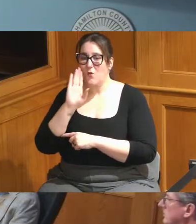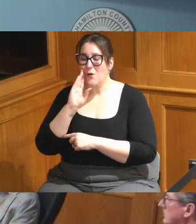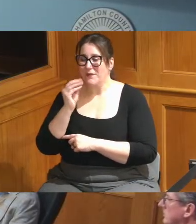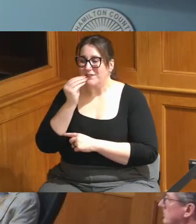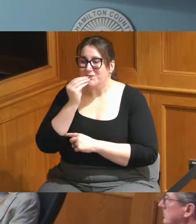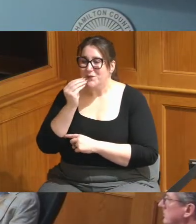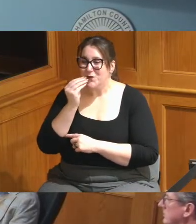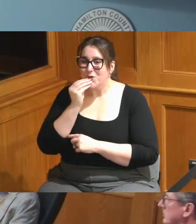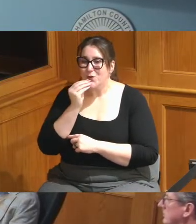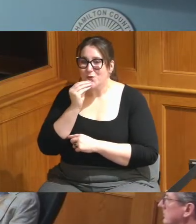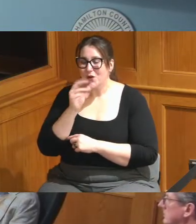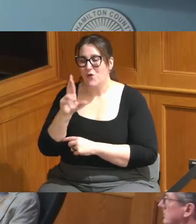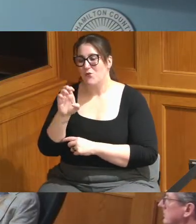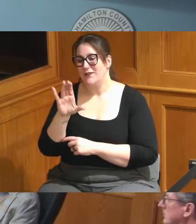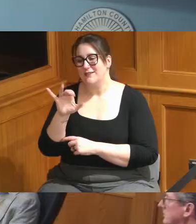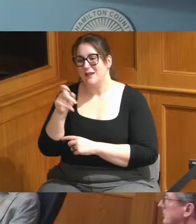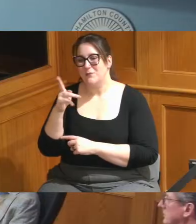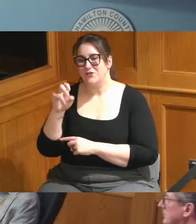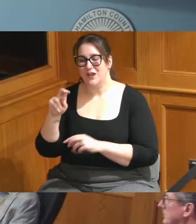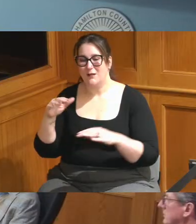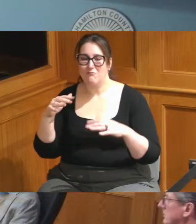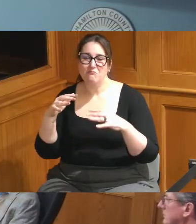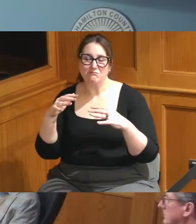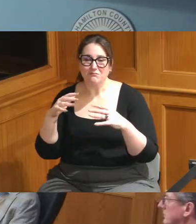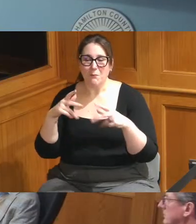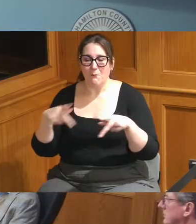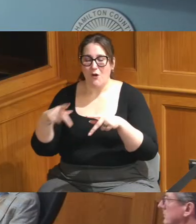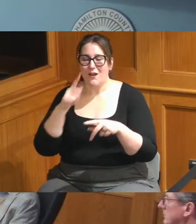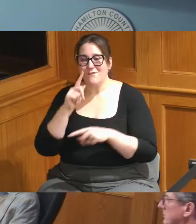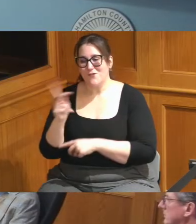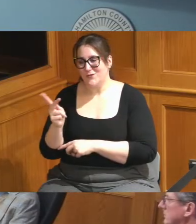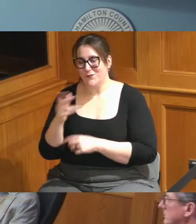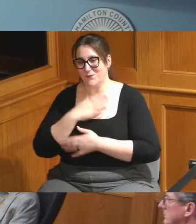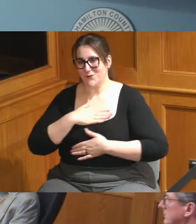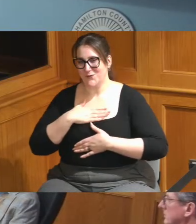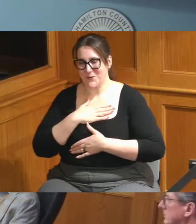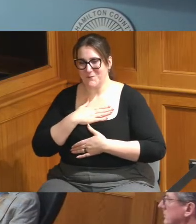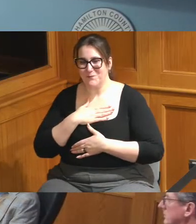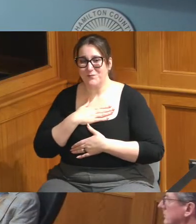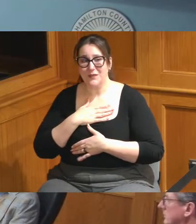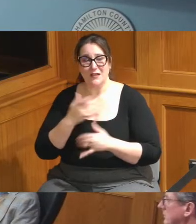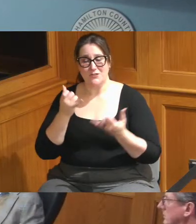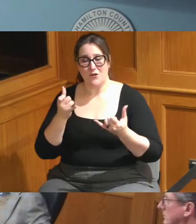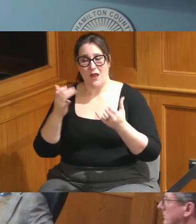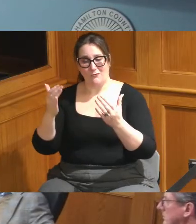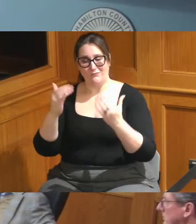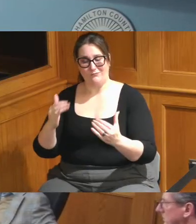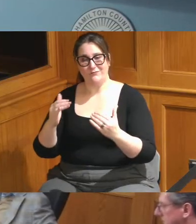feel free to to come over for that. All right. we are going to move on to our second agenda item.